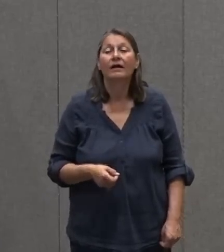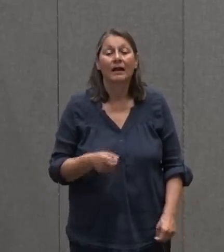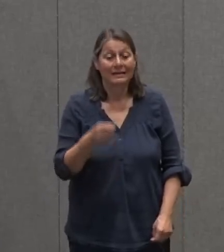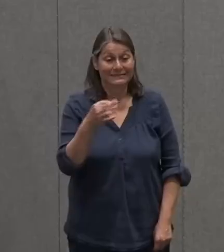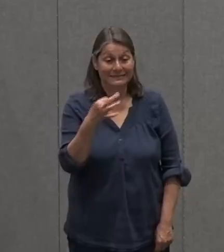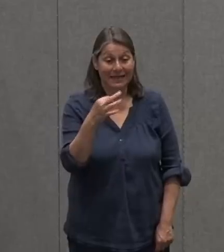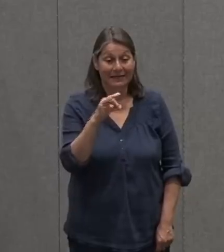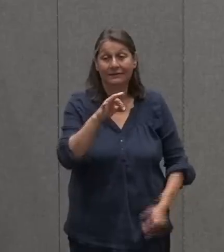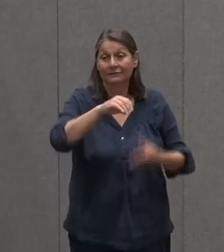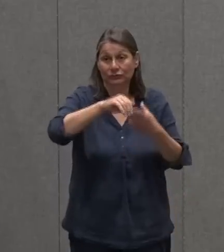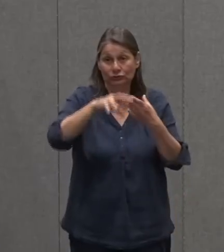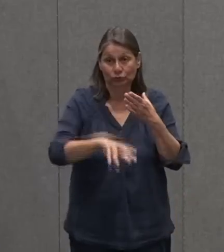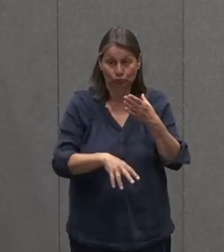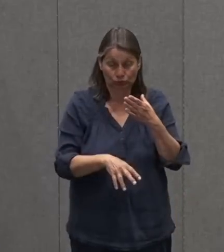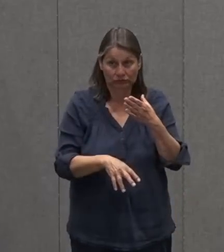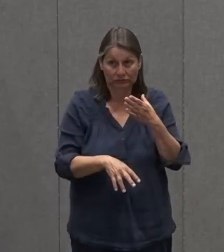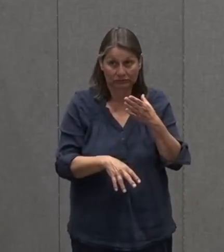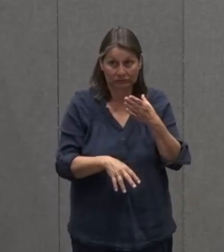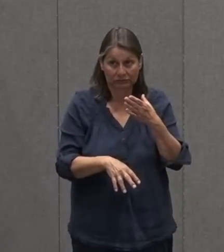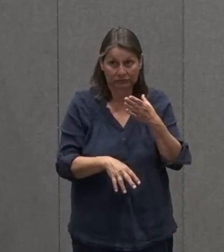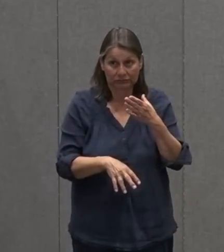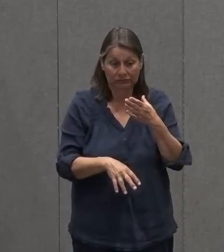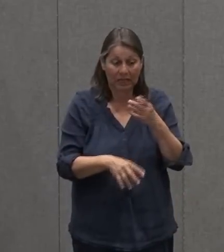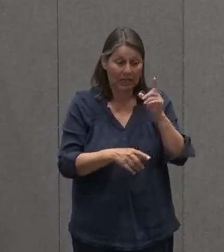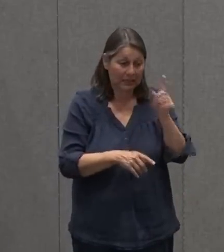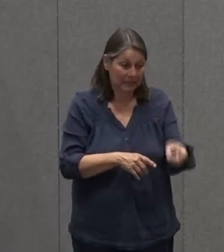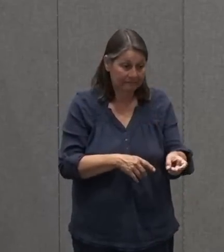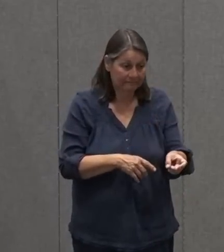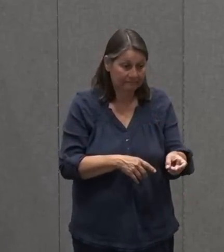If I give them each one sticker, it's 19,